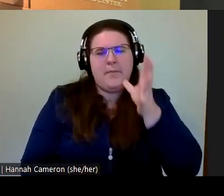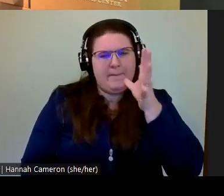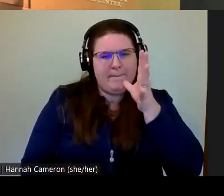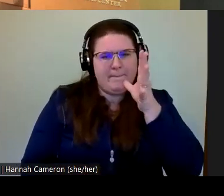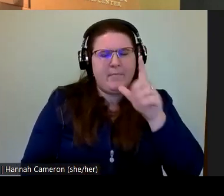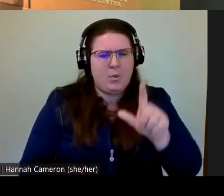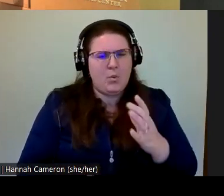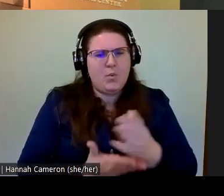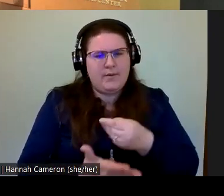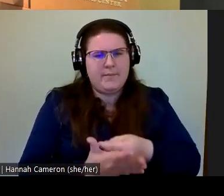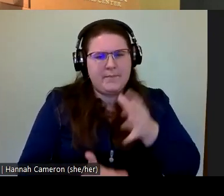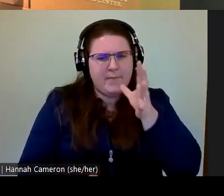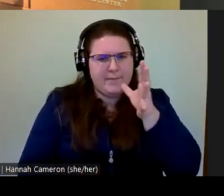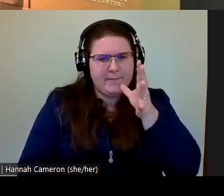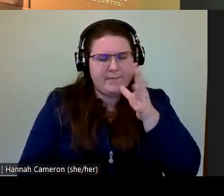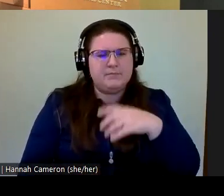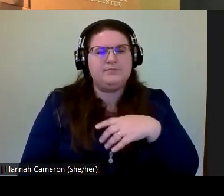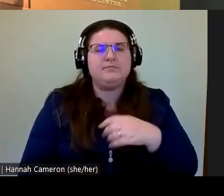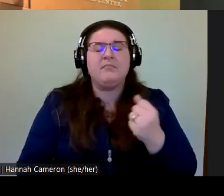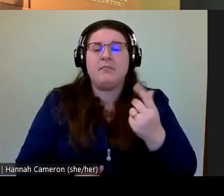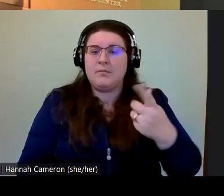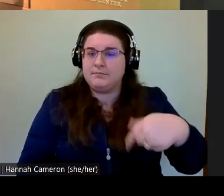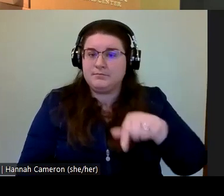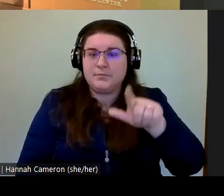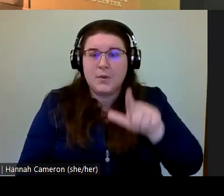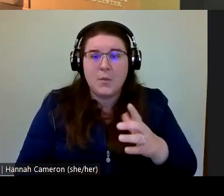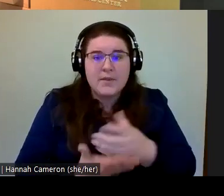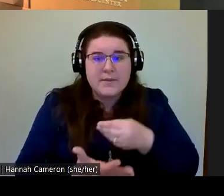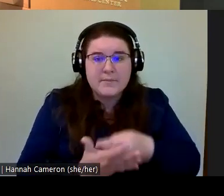lot of these you know low-income mothers in these clinics are struggling with depression and anxiety